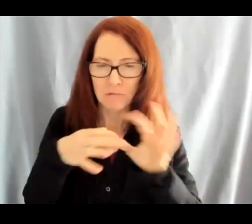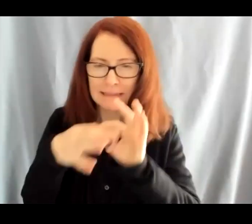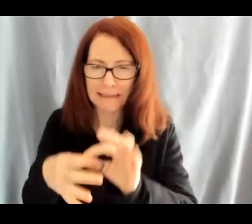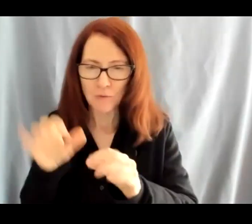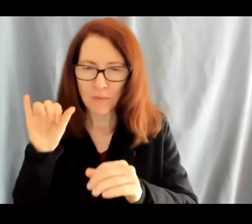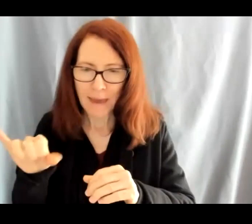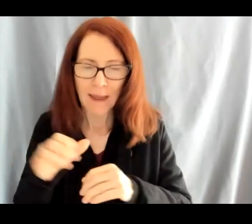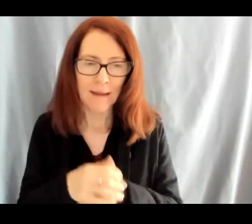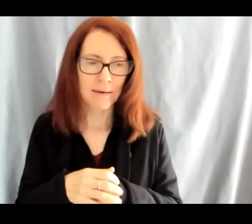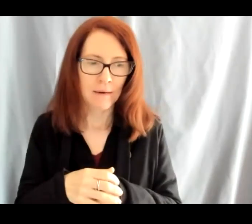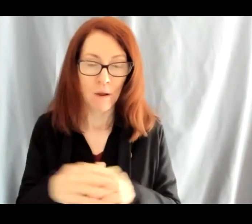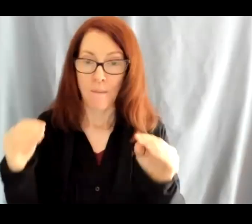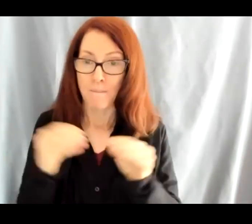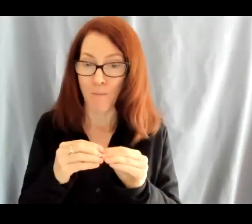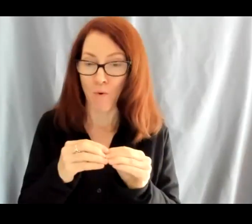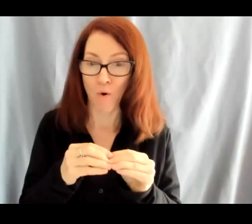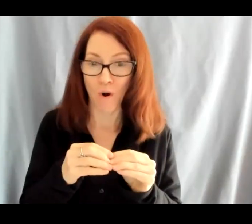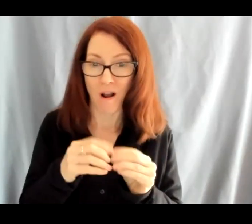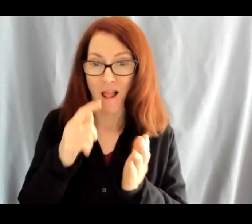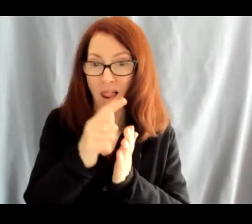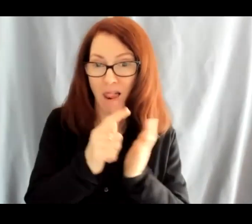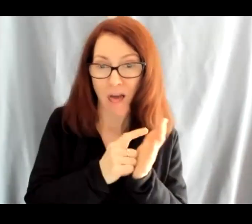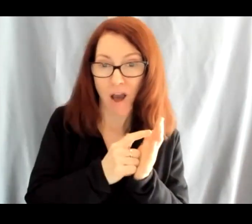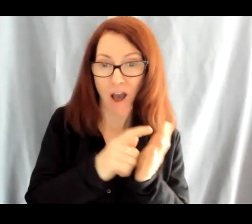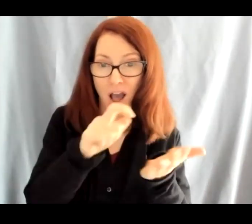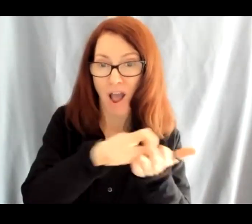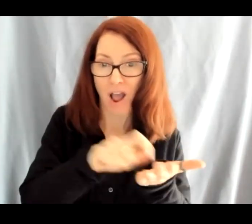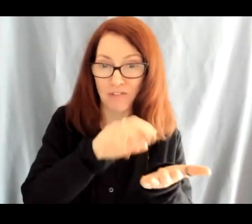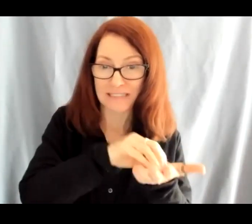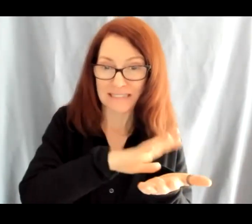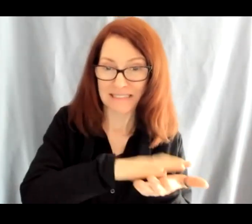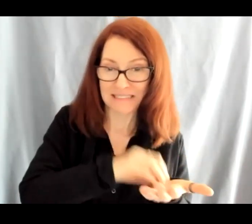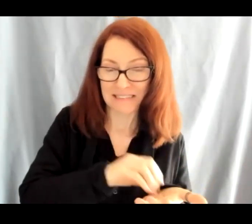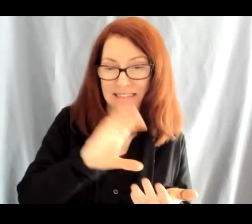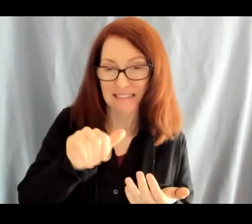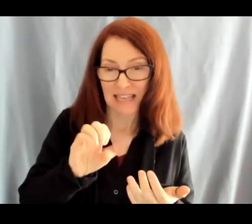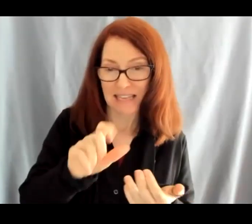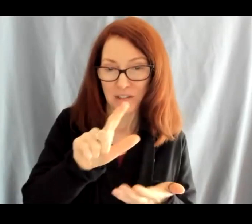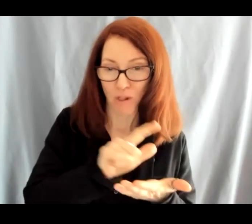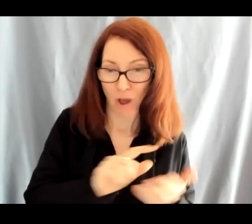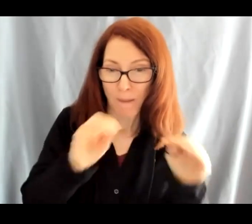on it but there really hasn't there really isn't a lot of information about how the courts would